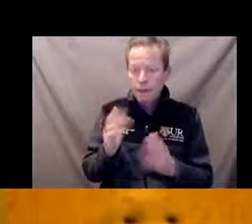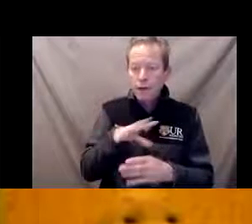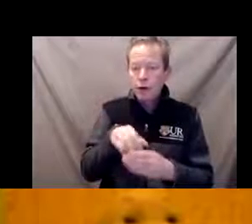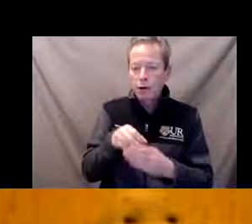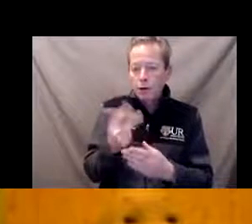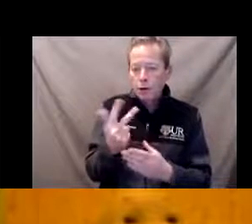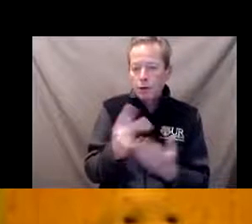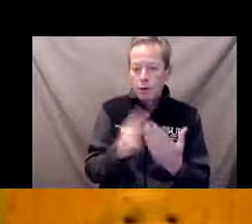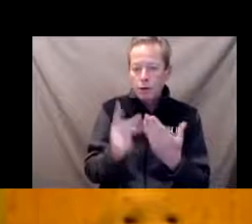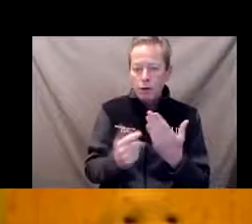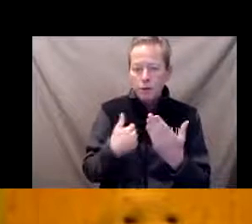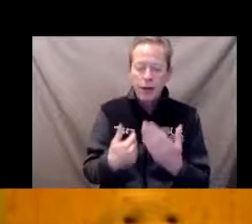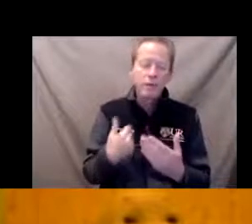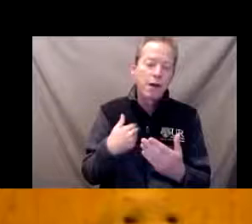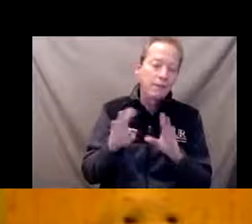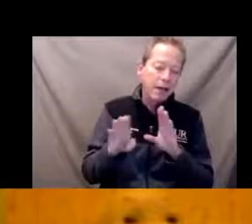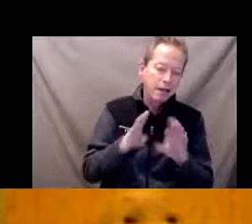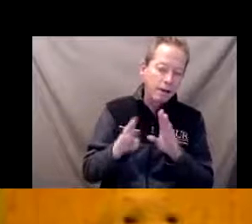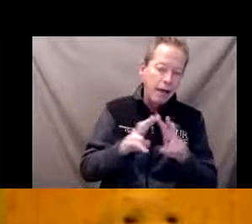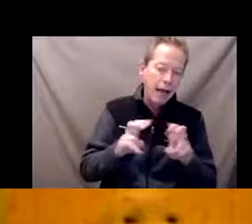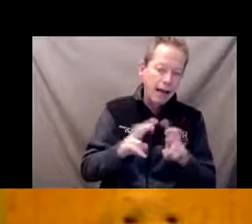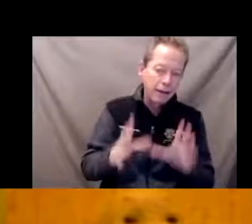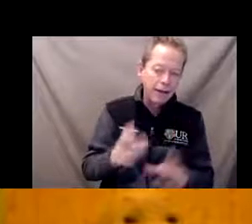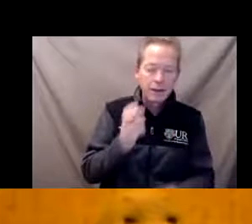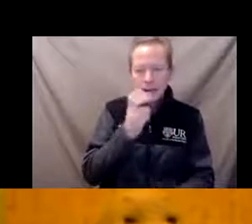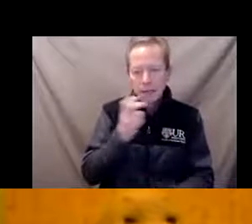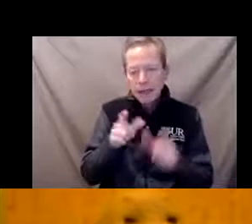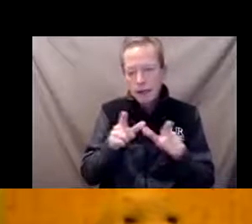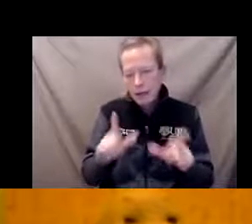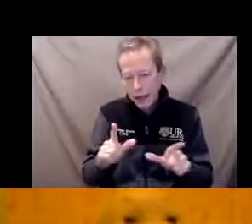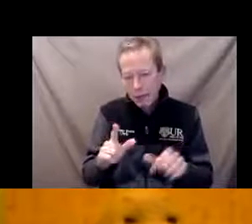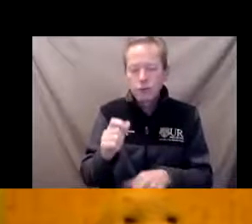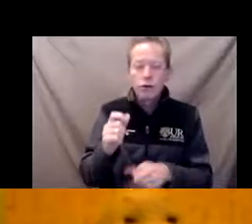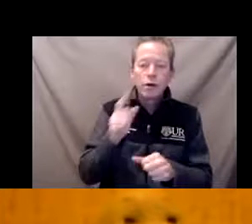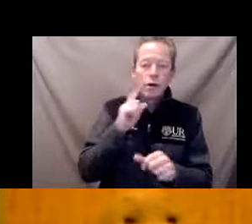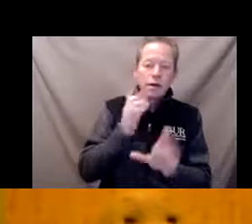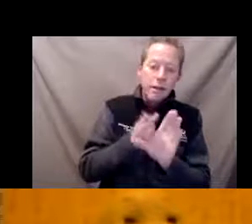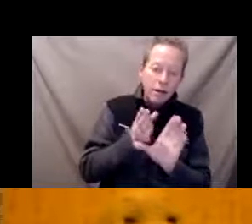We have behavior analysts, speech-language psychology nursing service coordinators,